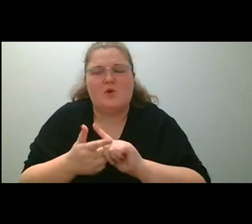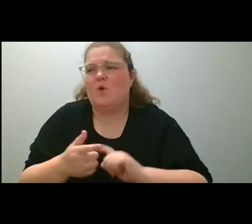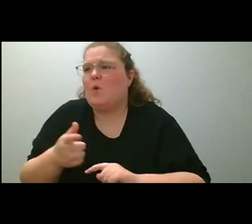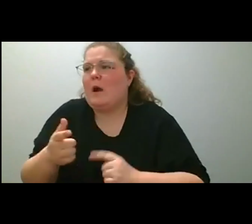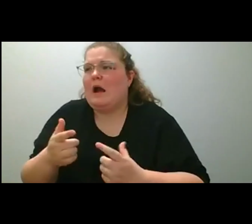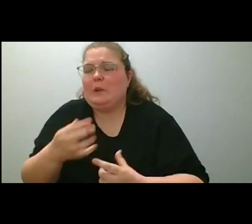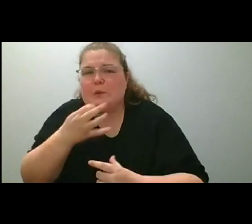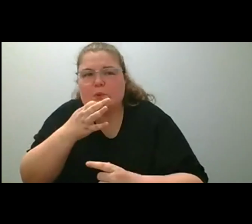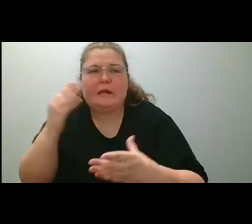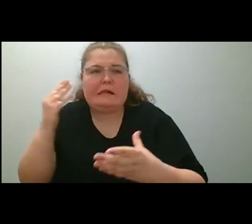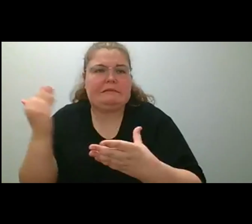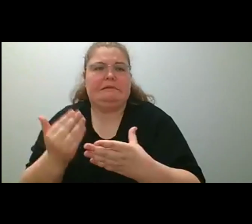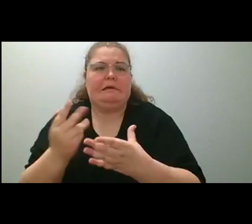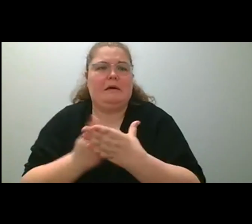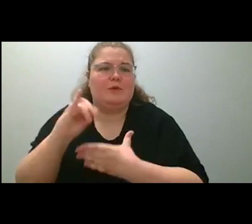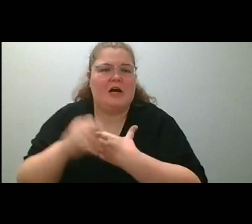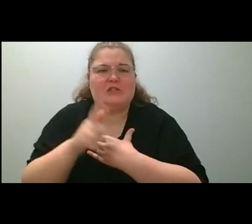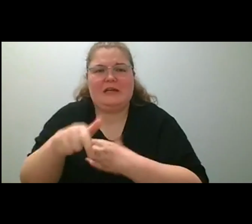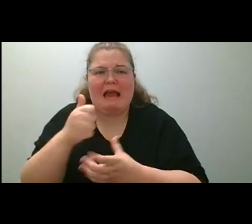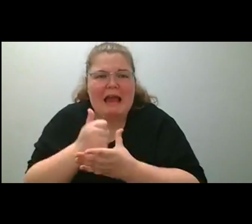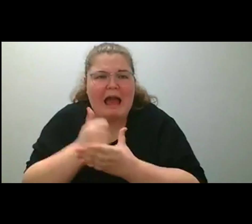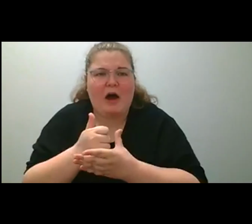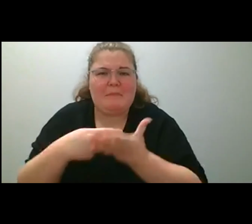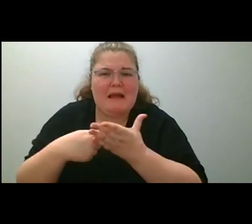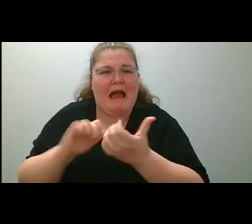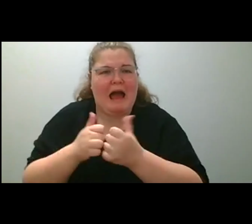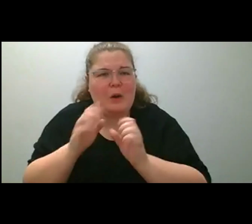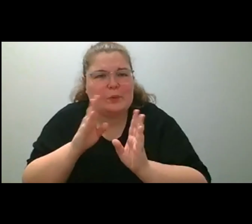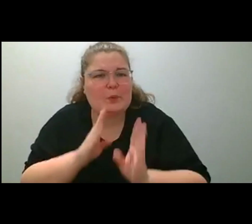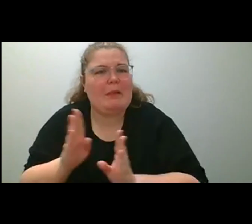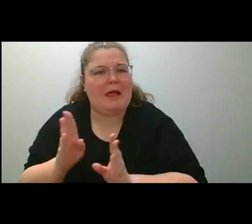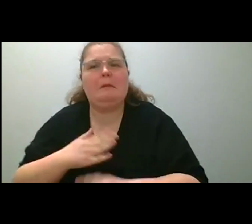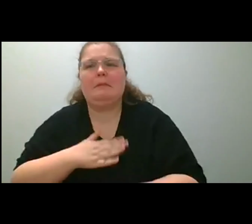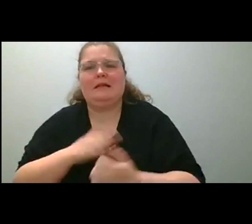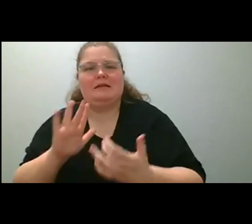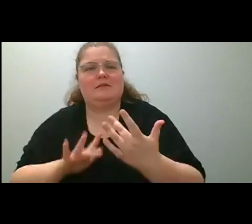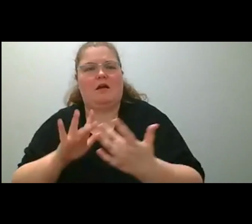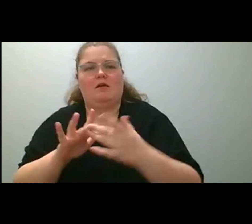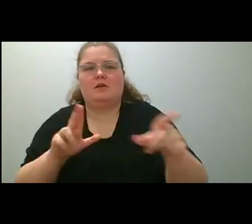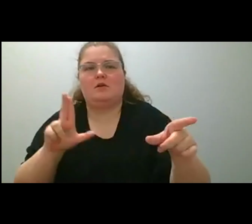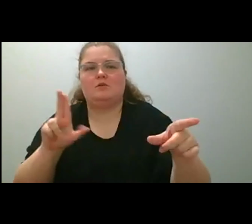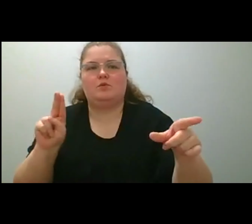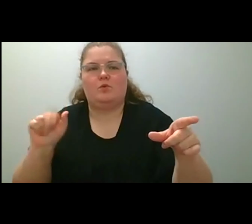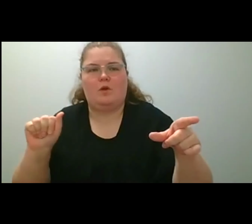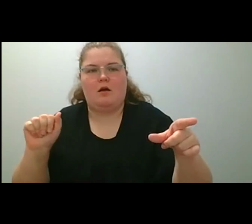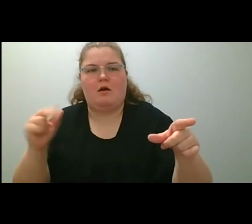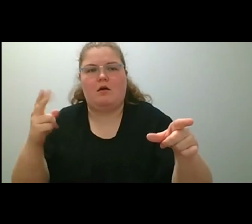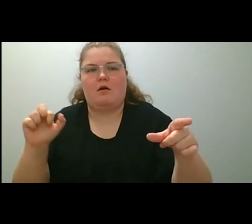and figure out the best way to plan for or execute, we'd be more than happy to help you to work through that